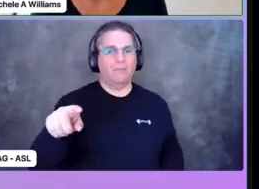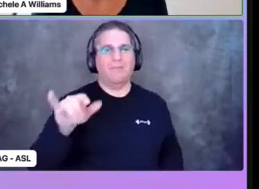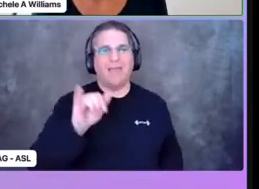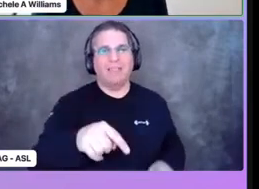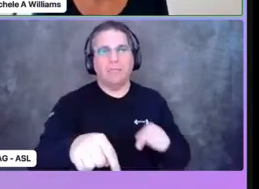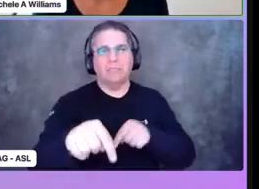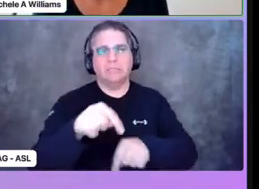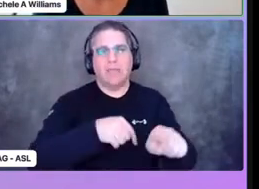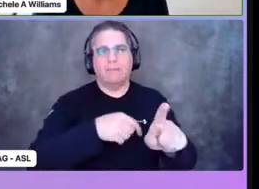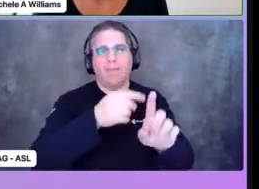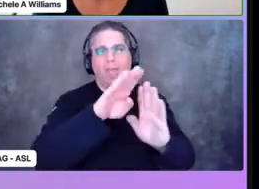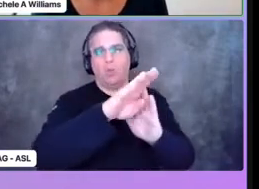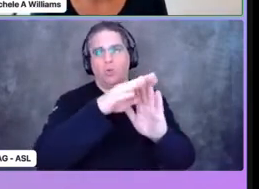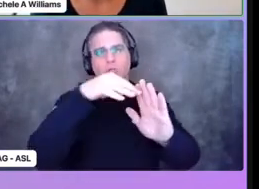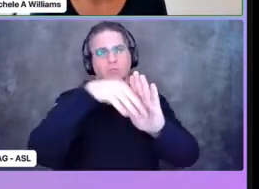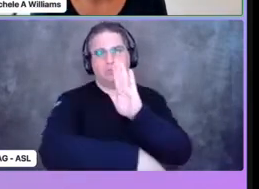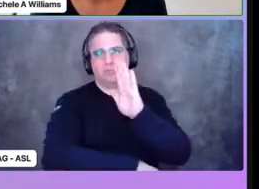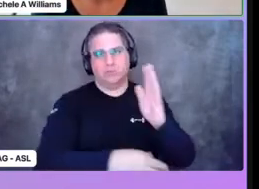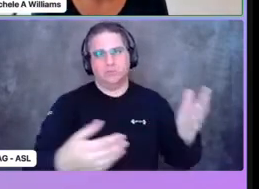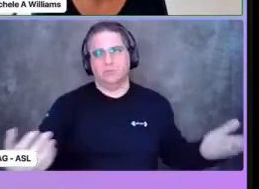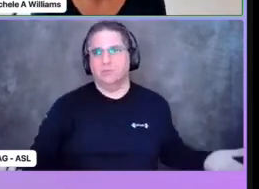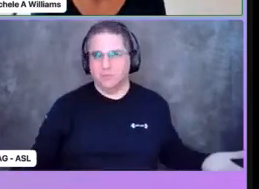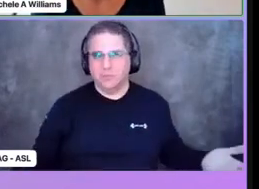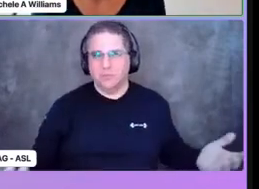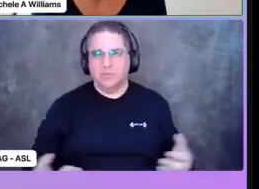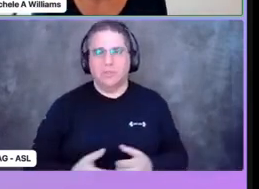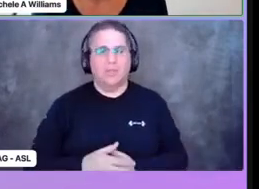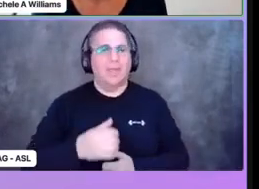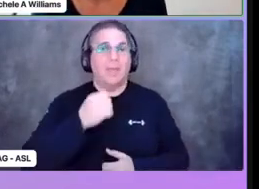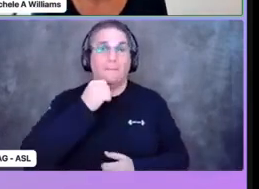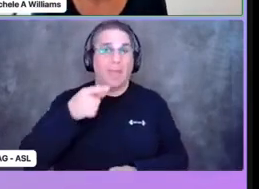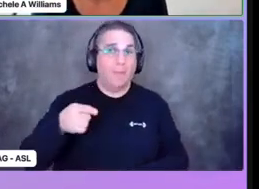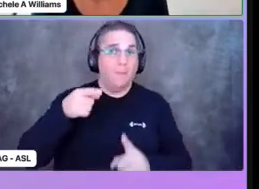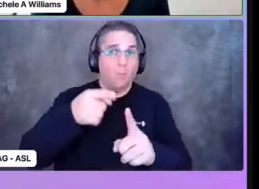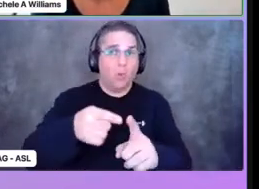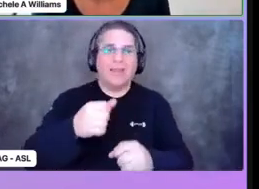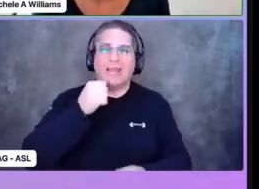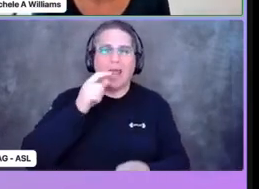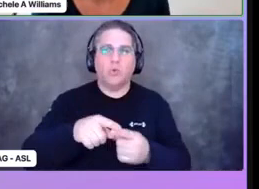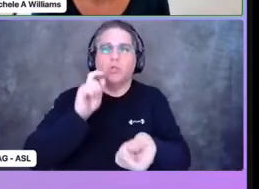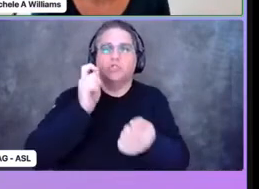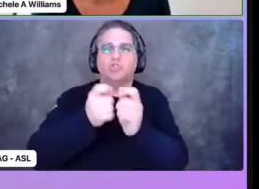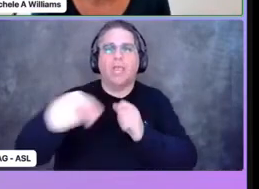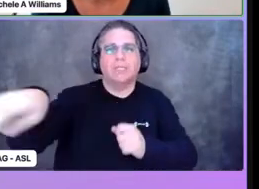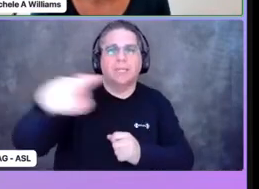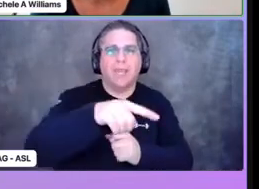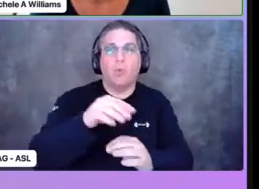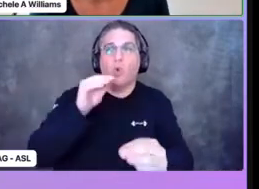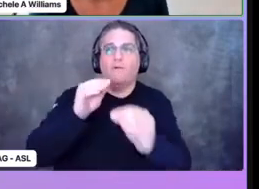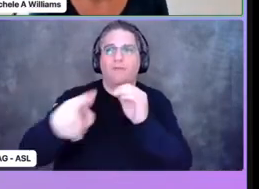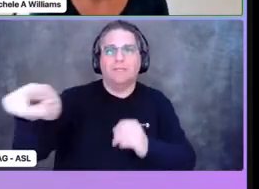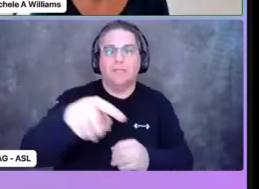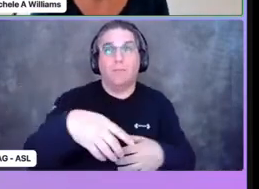moving us backwards. So, more often solutions are found in better understanding, not in just changing, or fixing